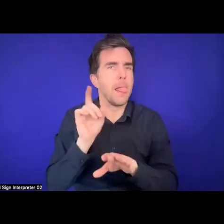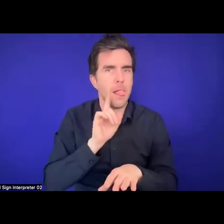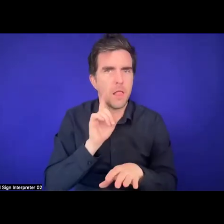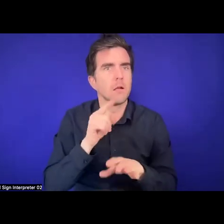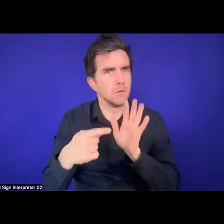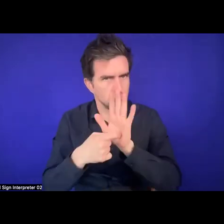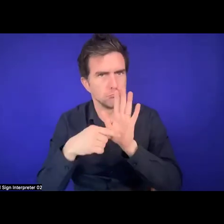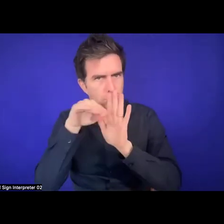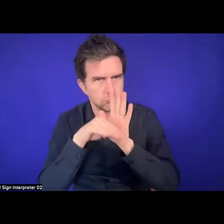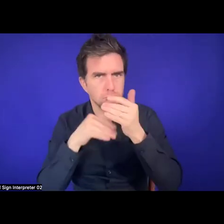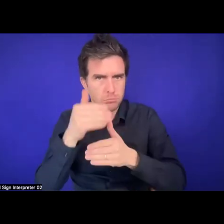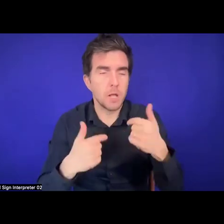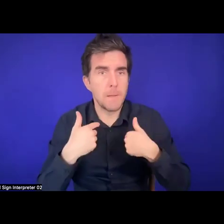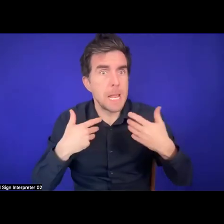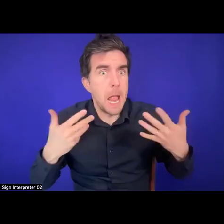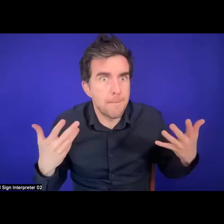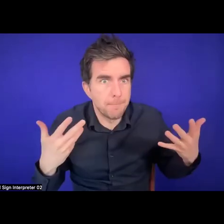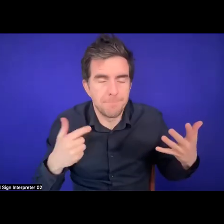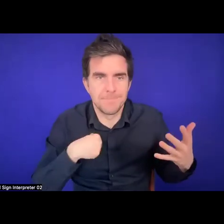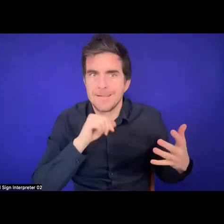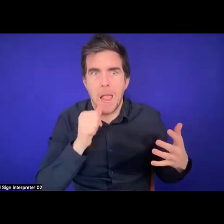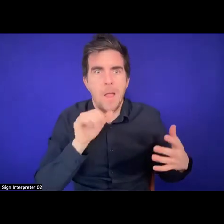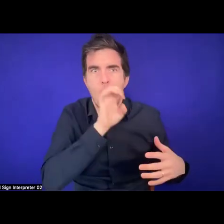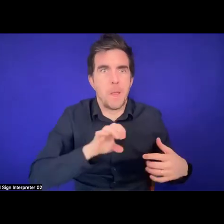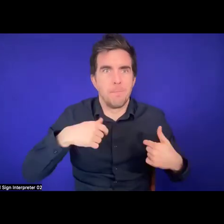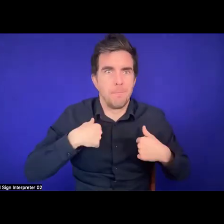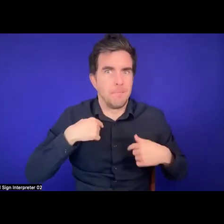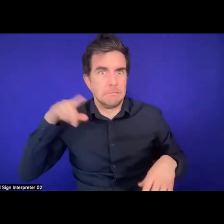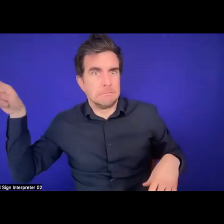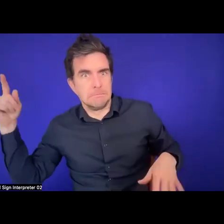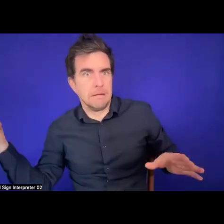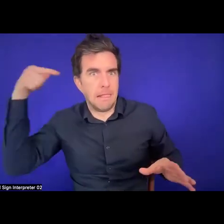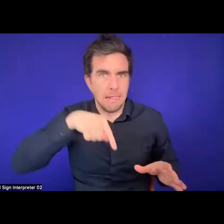grant application a little late, I didn't have time to learn it. So my time -- my